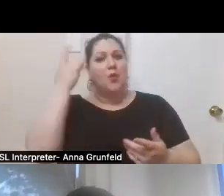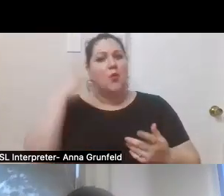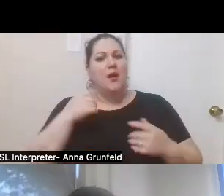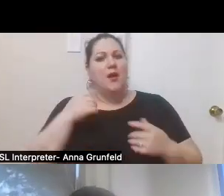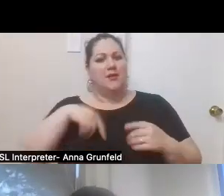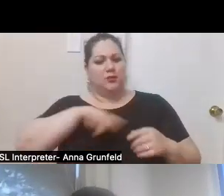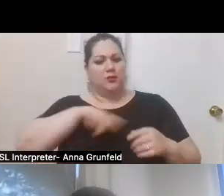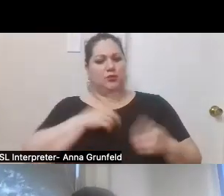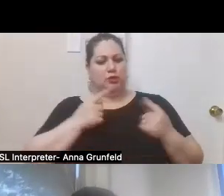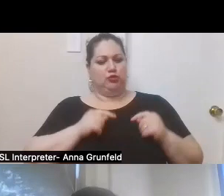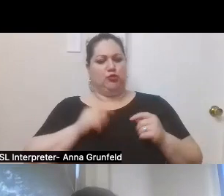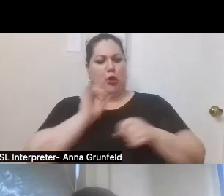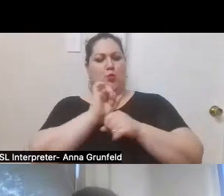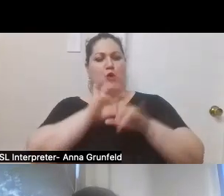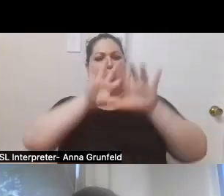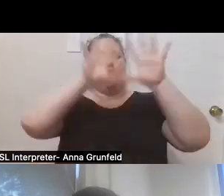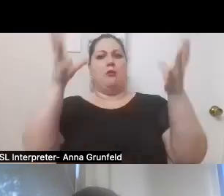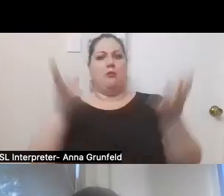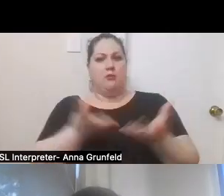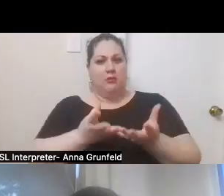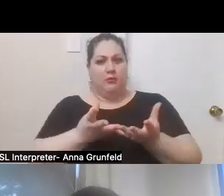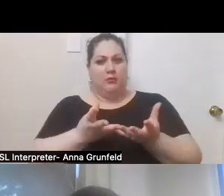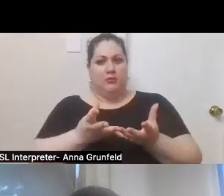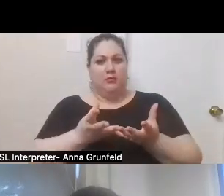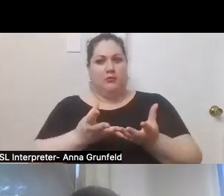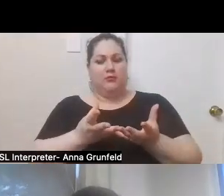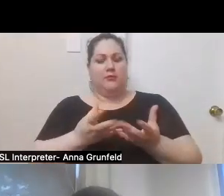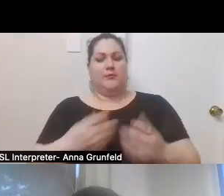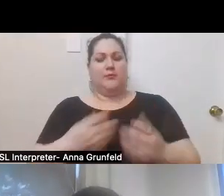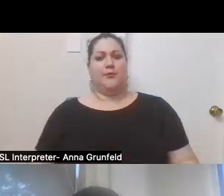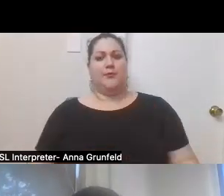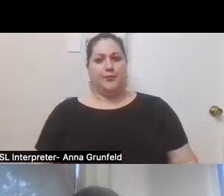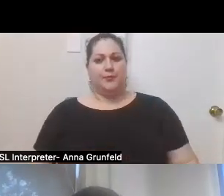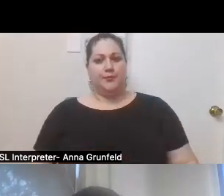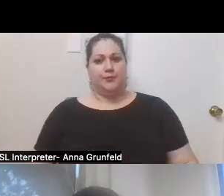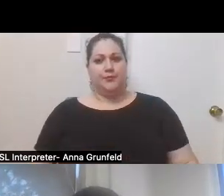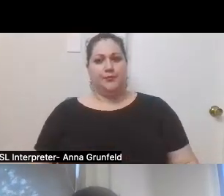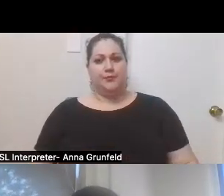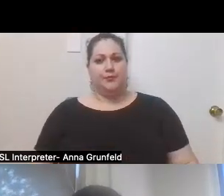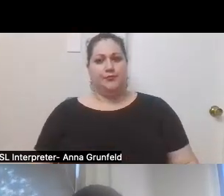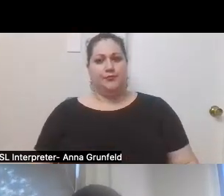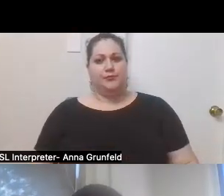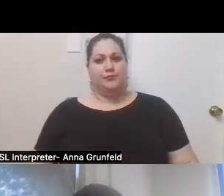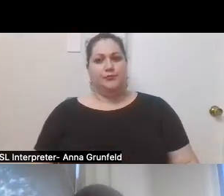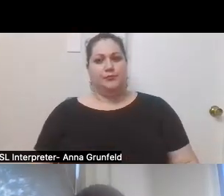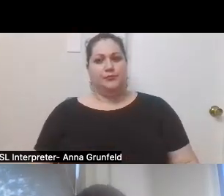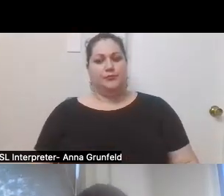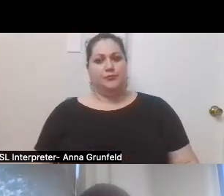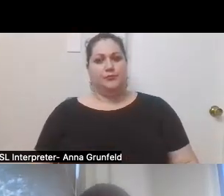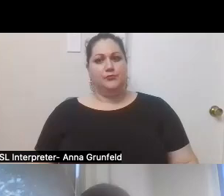And, and, and to, to work with all those four components.